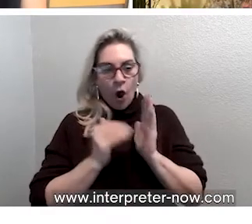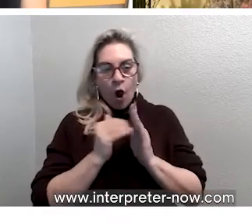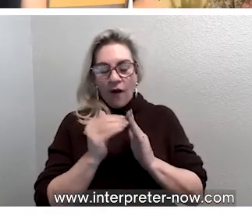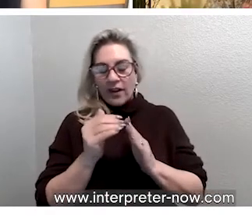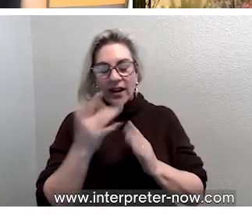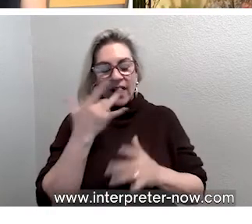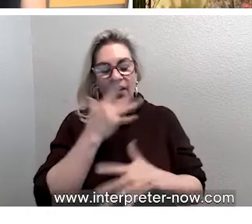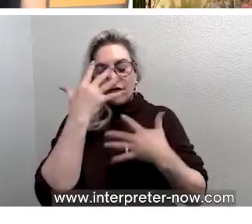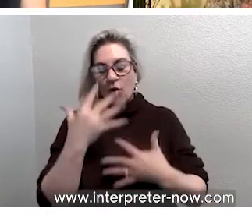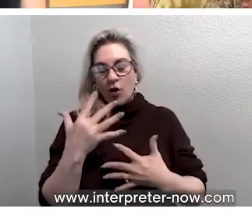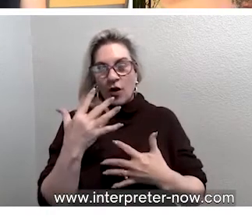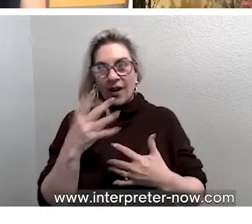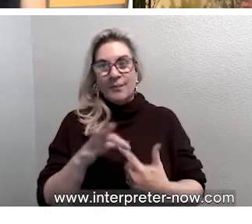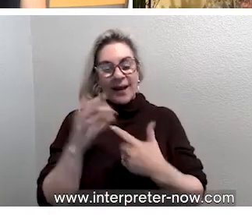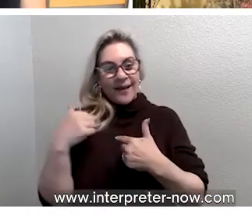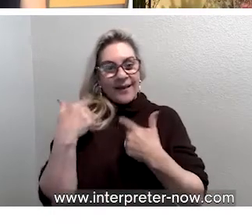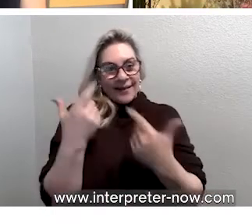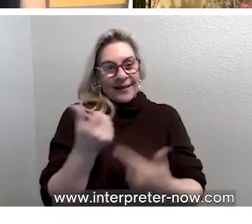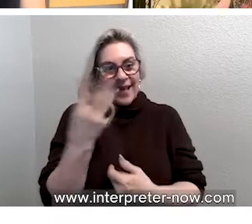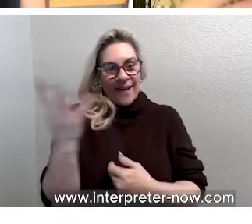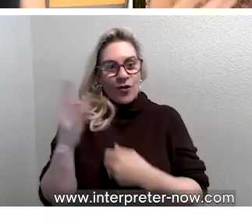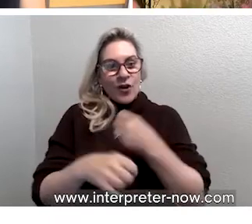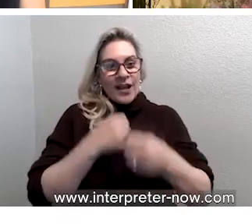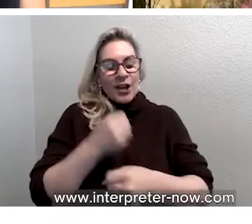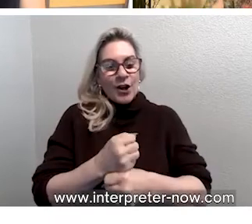especially in the last number of years, a lot of organizations have learned the lingo